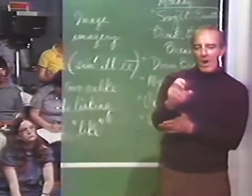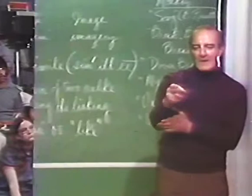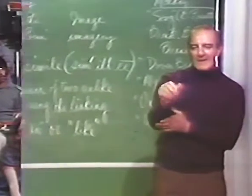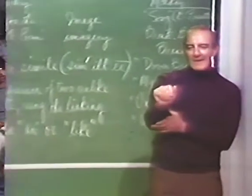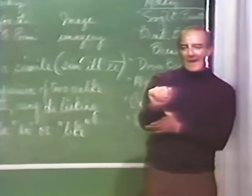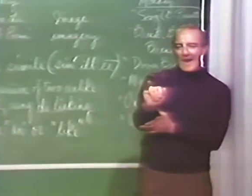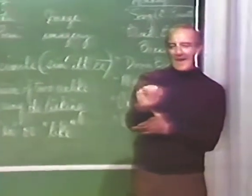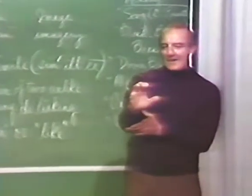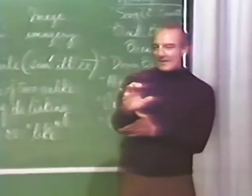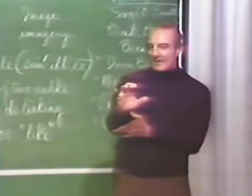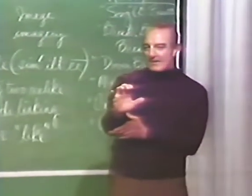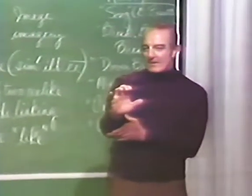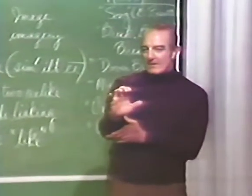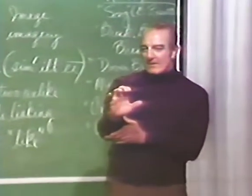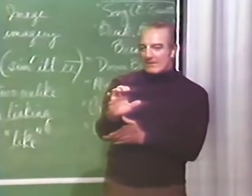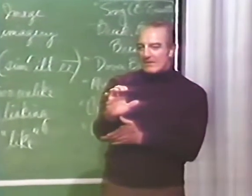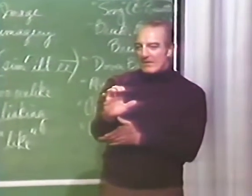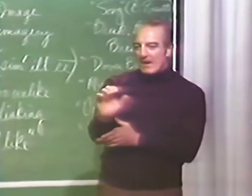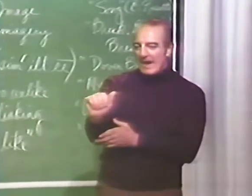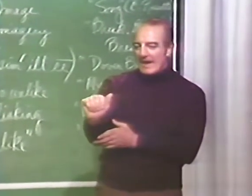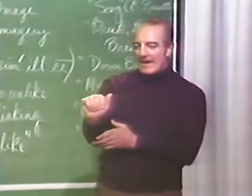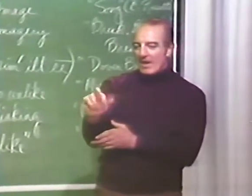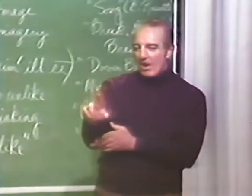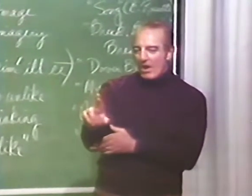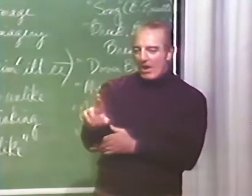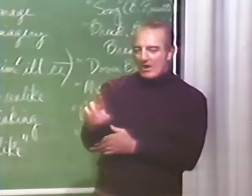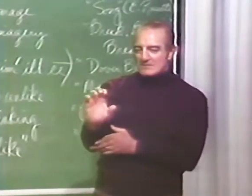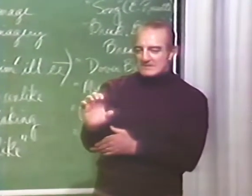WE CALL IT "ARCHAIC,"